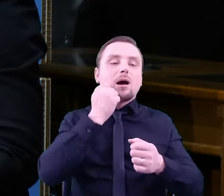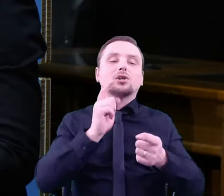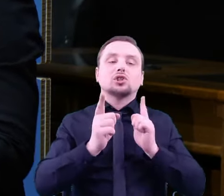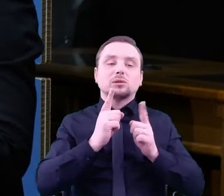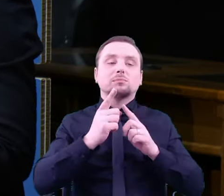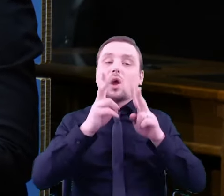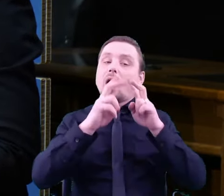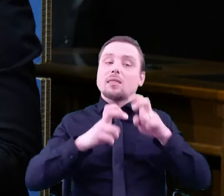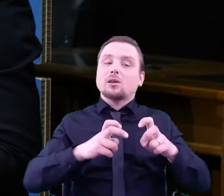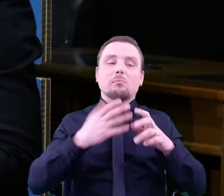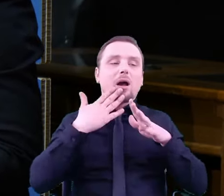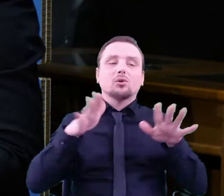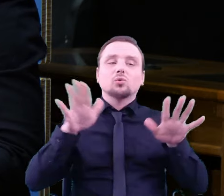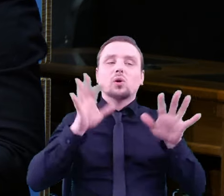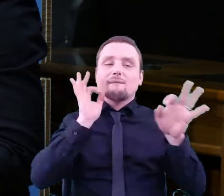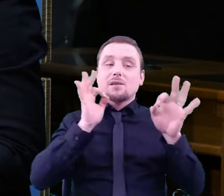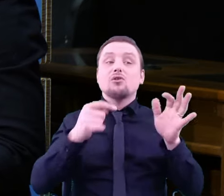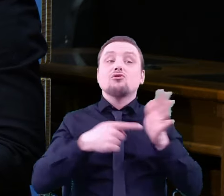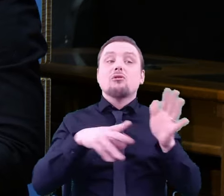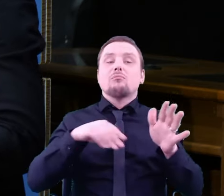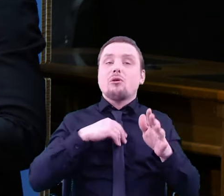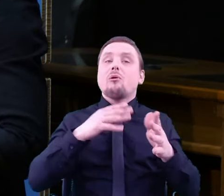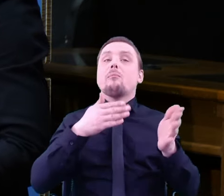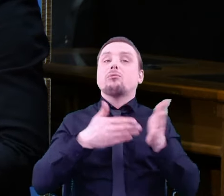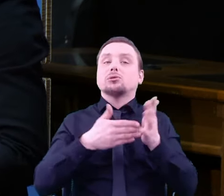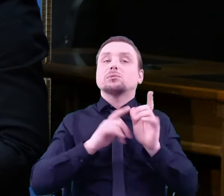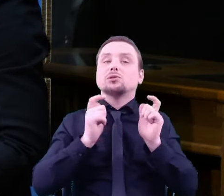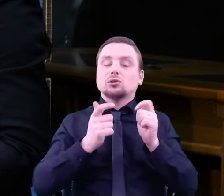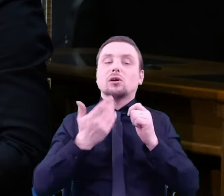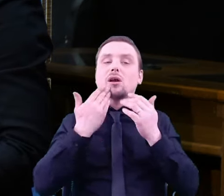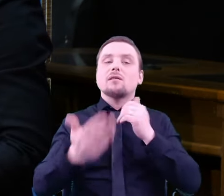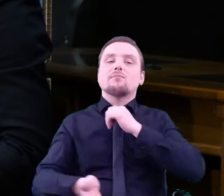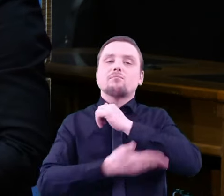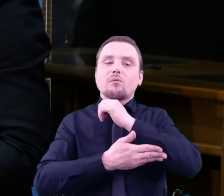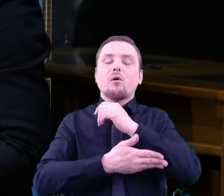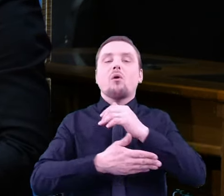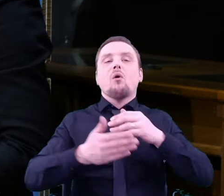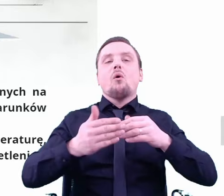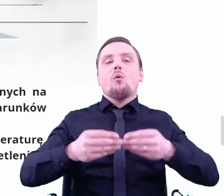making it a valuable asset in supporting sustainable architectural design.